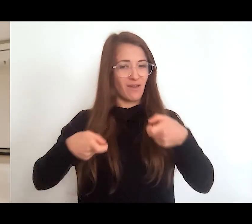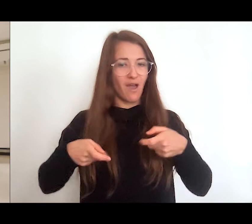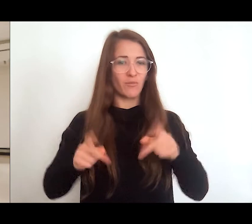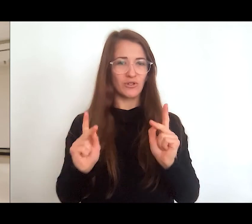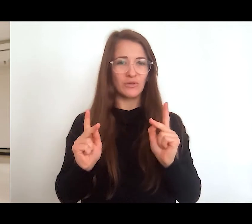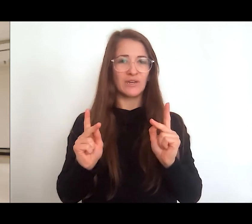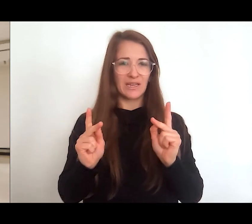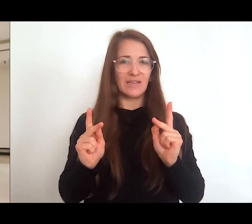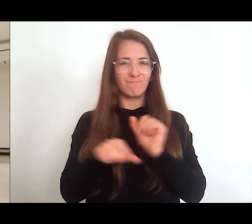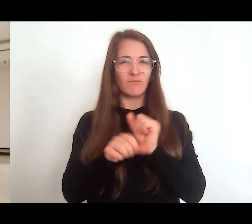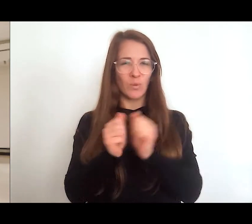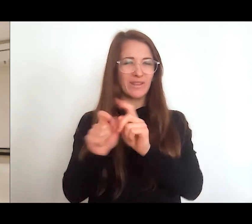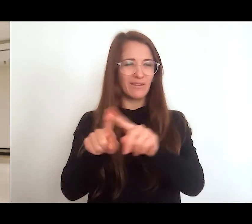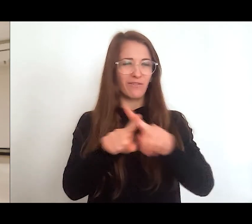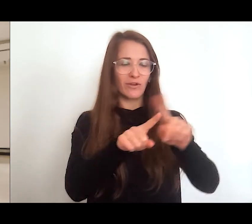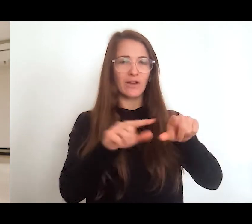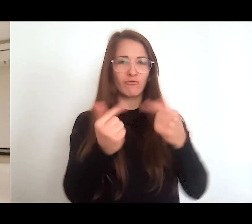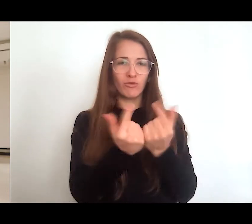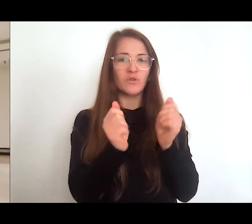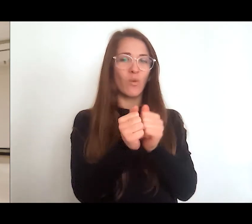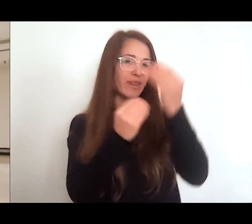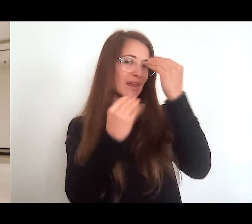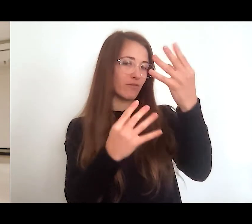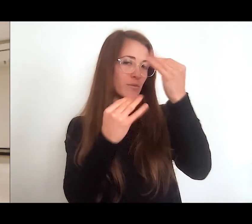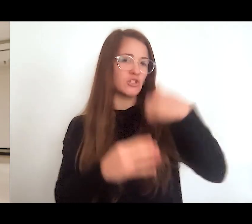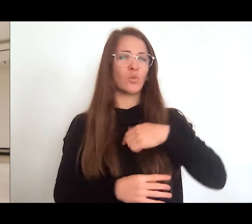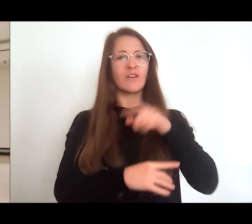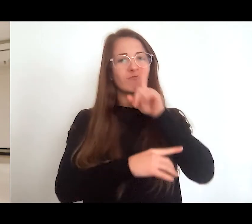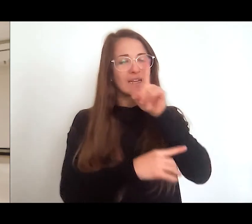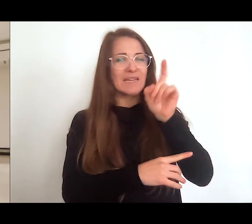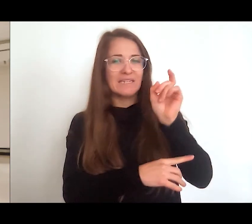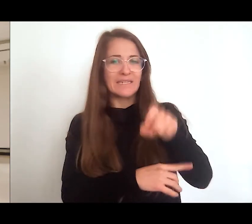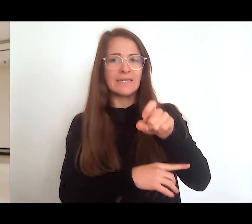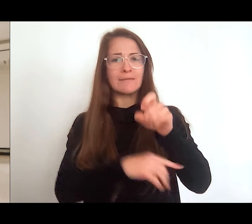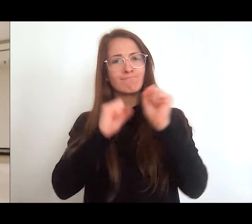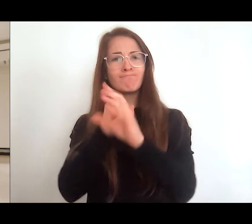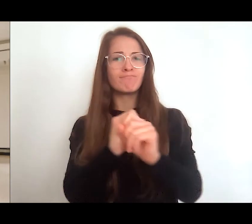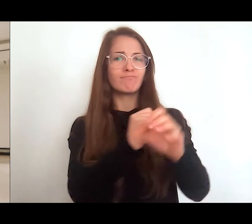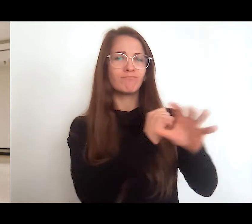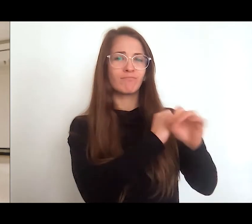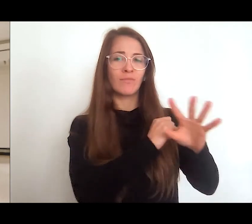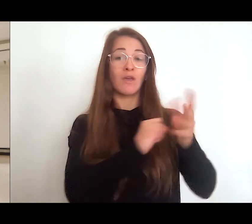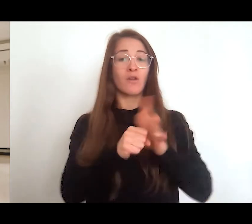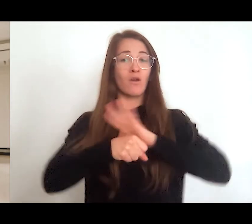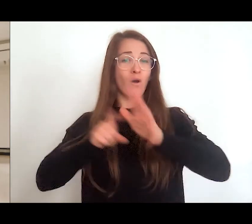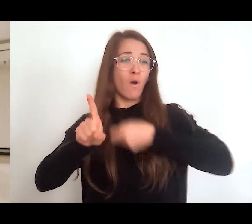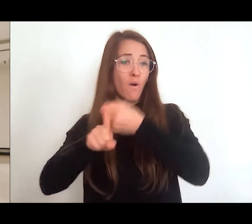OPPORTUNITY TO CONNECT WITH VERY SPECIFIC GROUPS, SPECIFICALLY AROUND INFORMATION THAT WE REALLY NEEDED TO GET OUT.